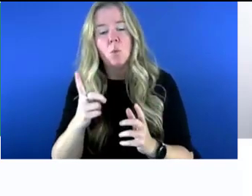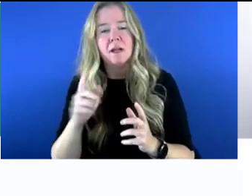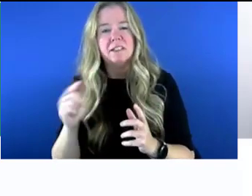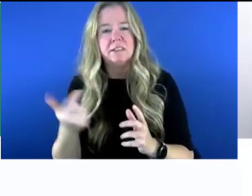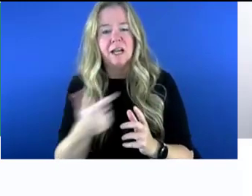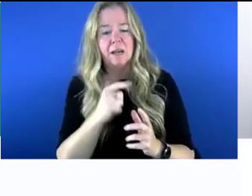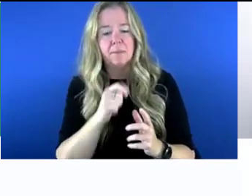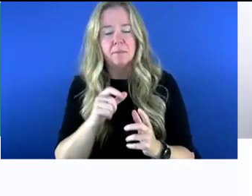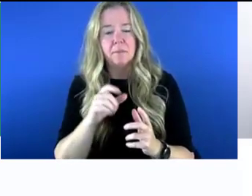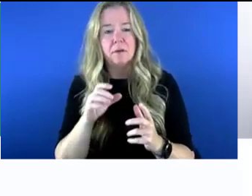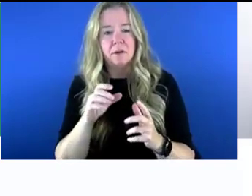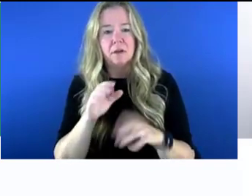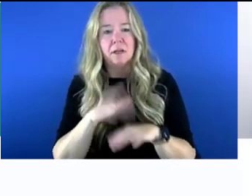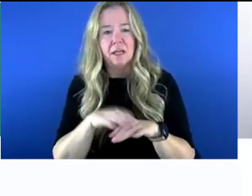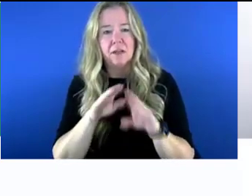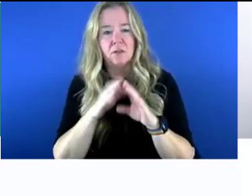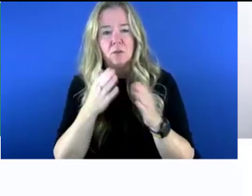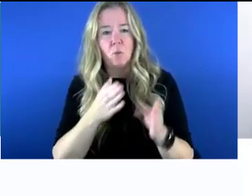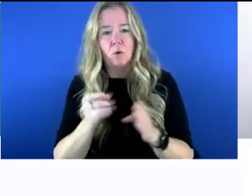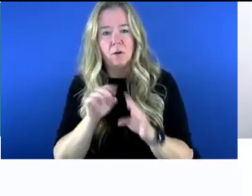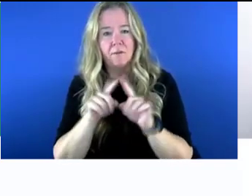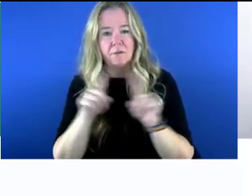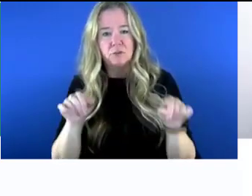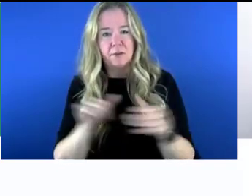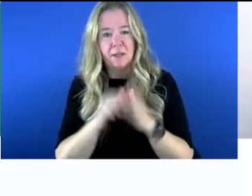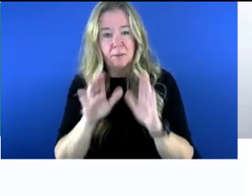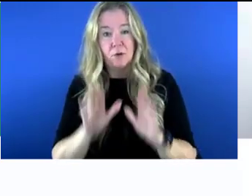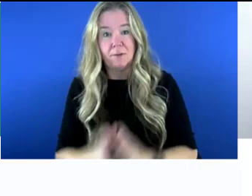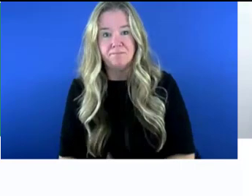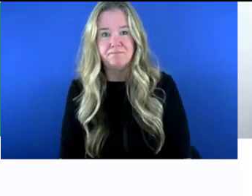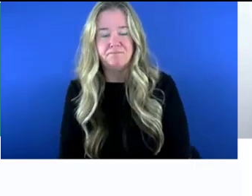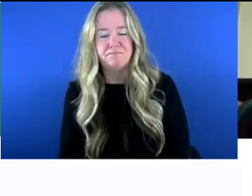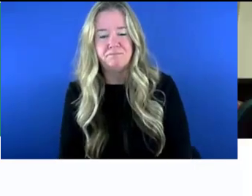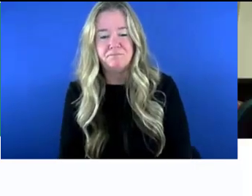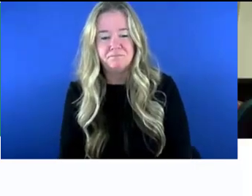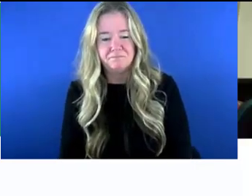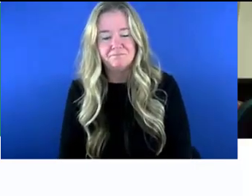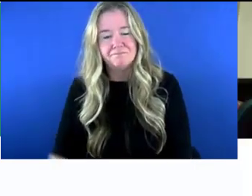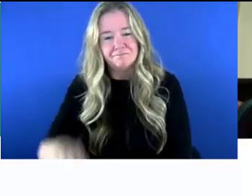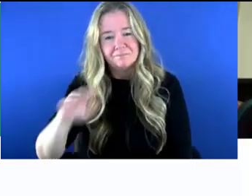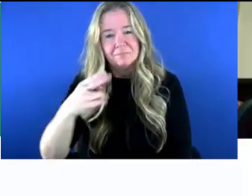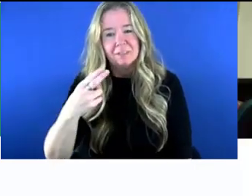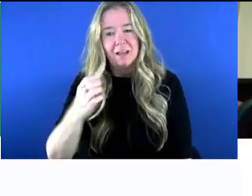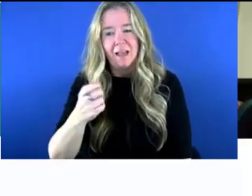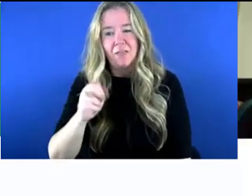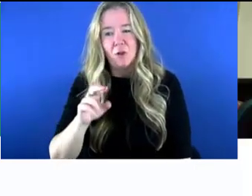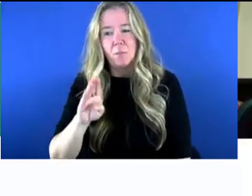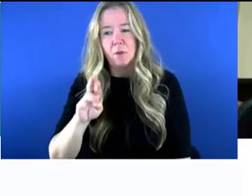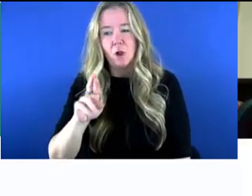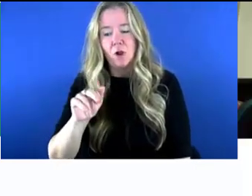in the order on the screen, that would be fantastic. HEATHER BRASPENNINX >> This is Heather Braspenninx. I am a teacher consultant